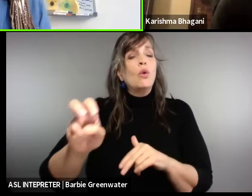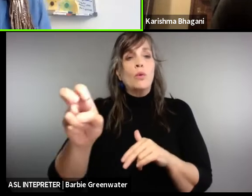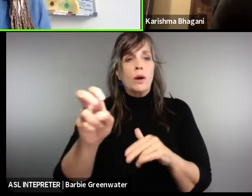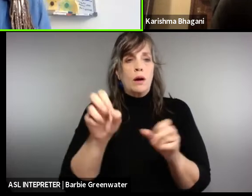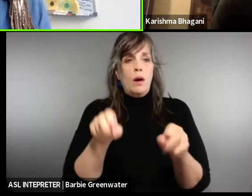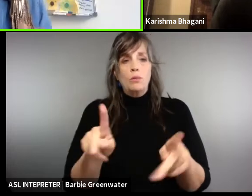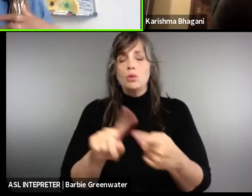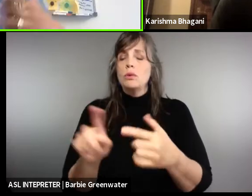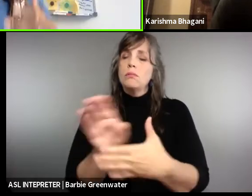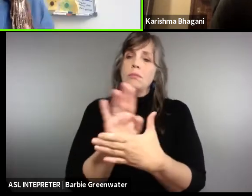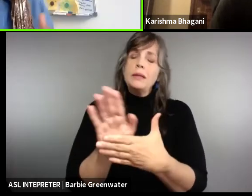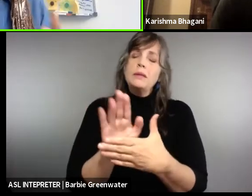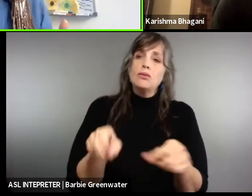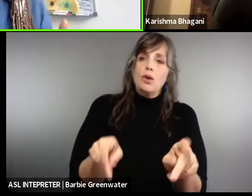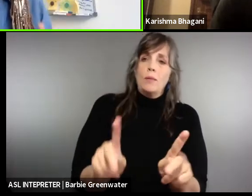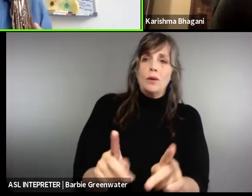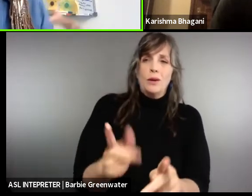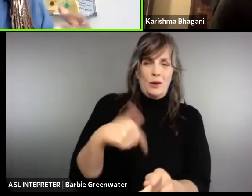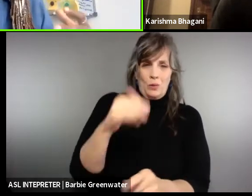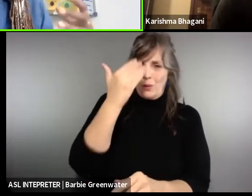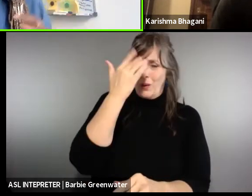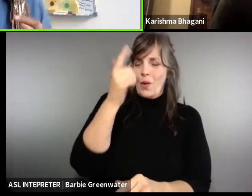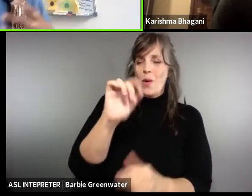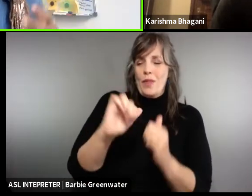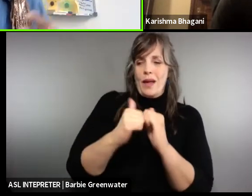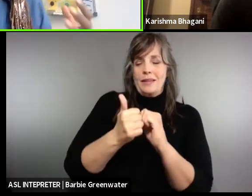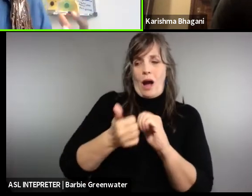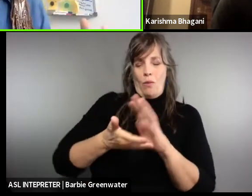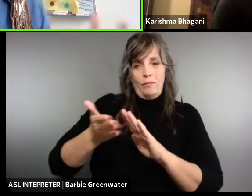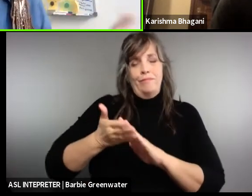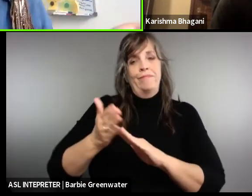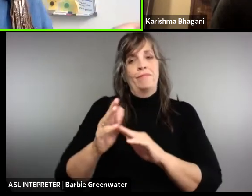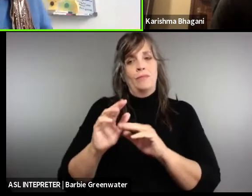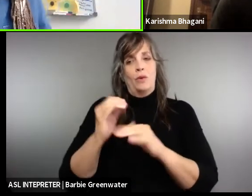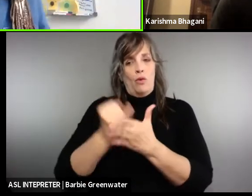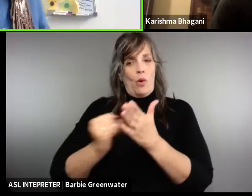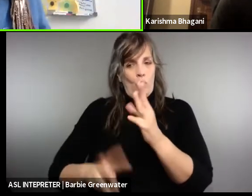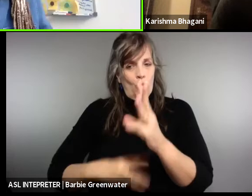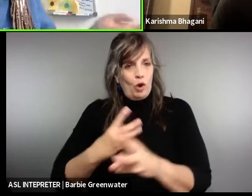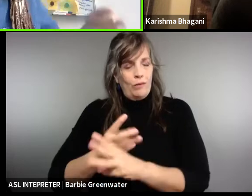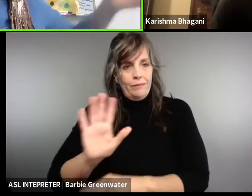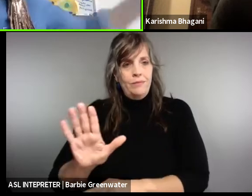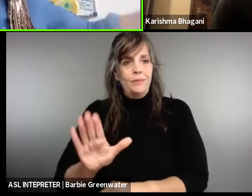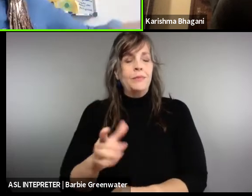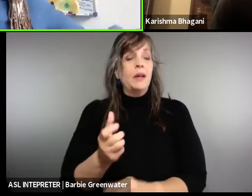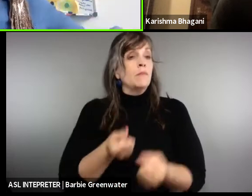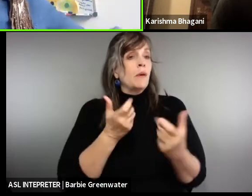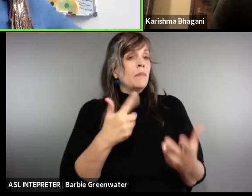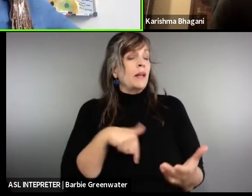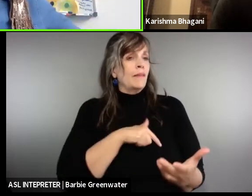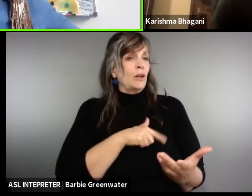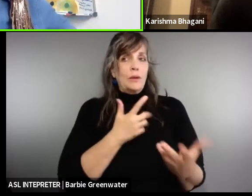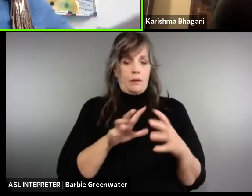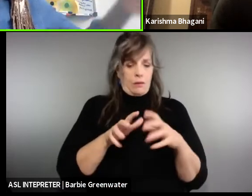because we know that's what makes the arts world get around. But a lot of these answers would say to us, we didn't know how to tour outside of our region.